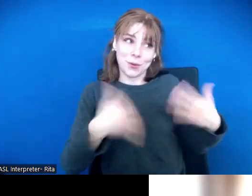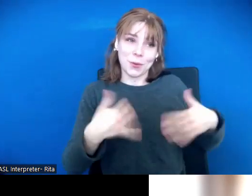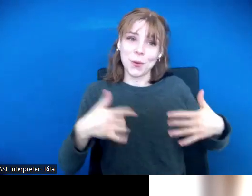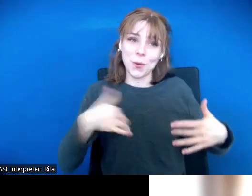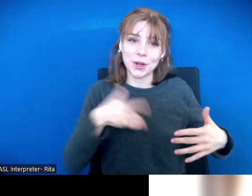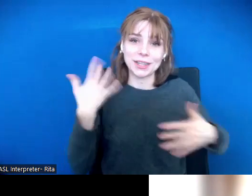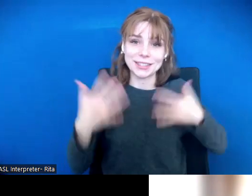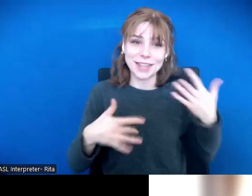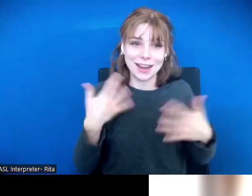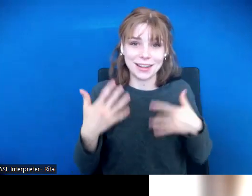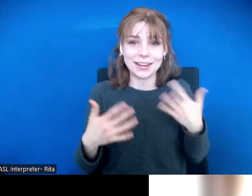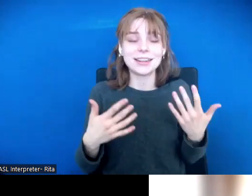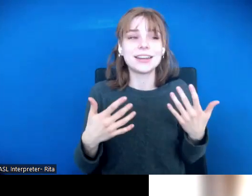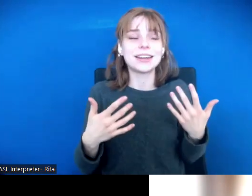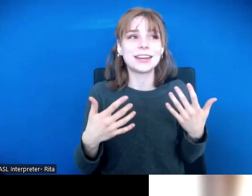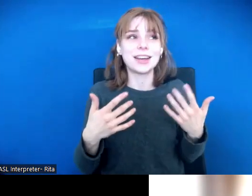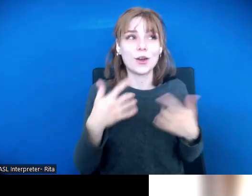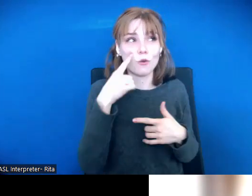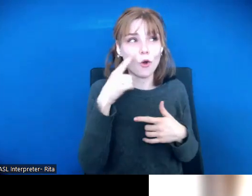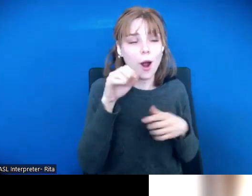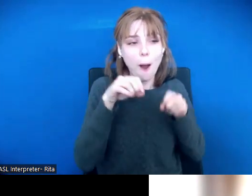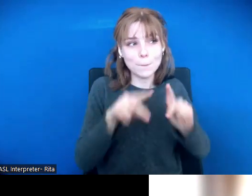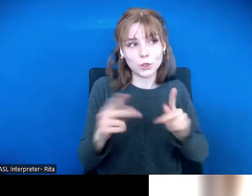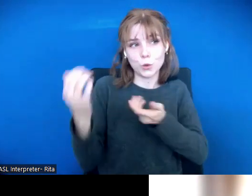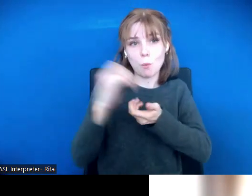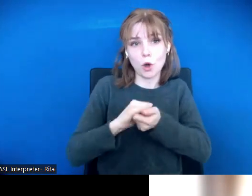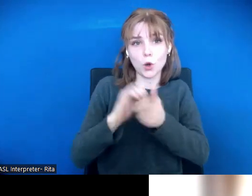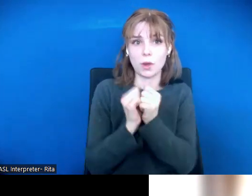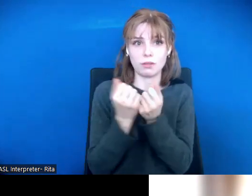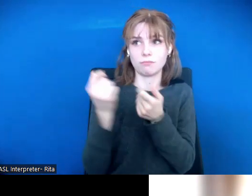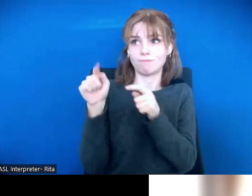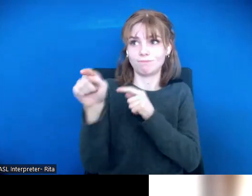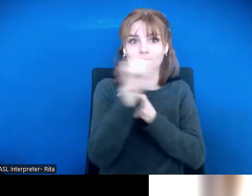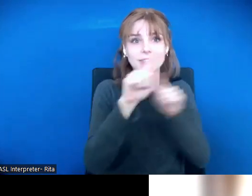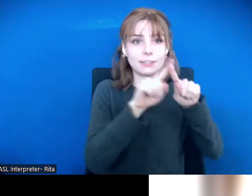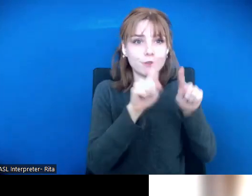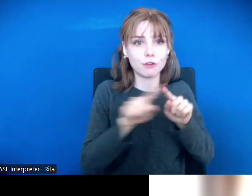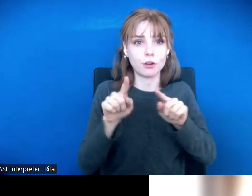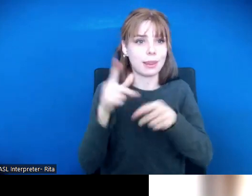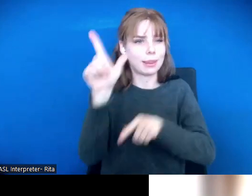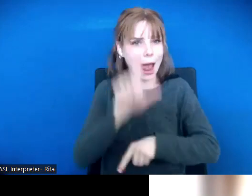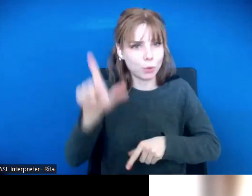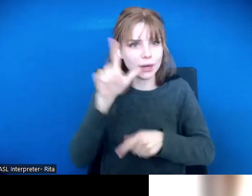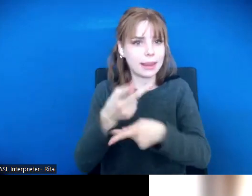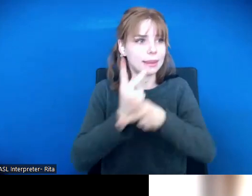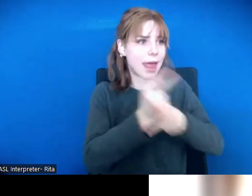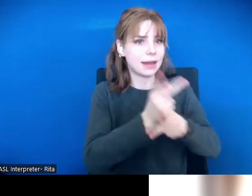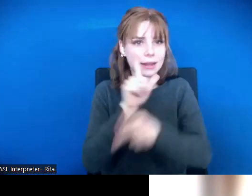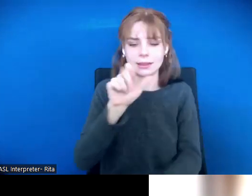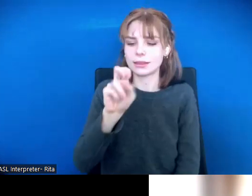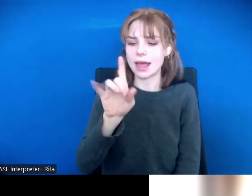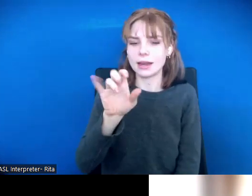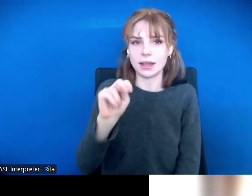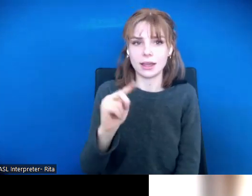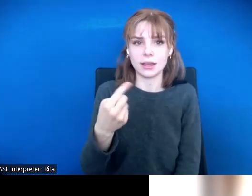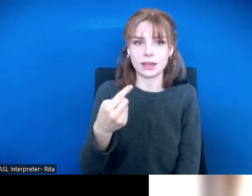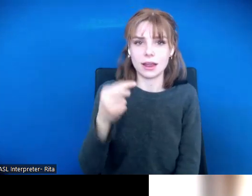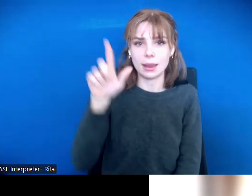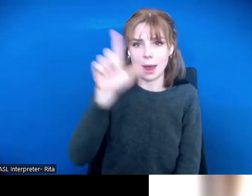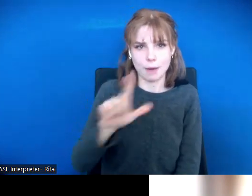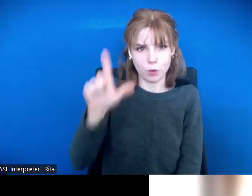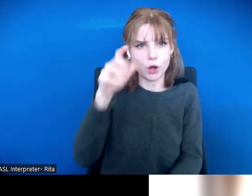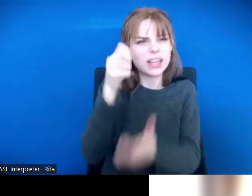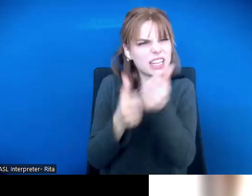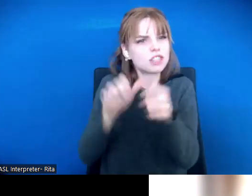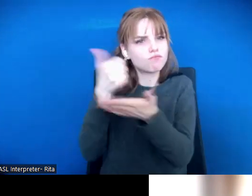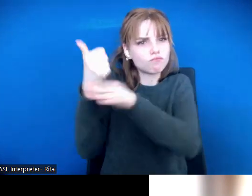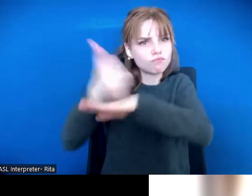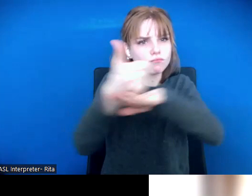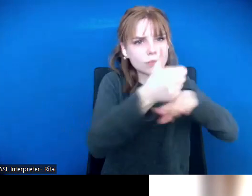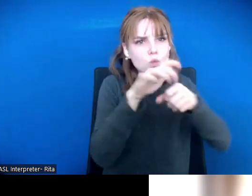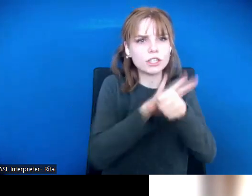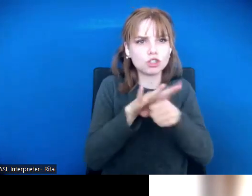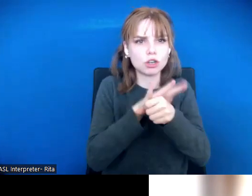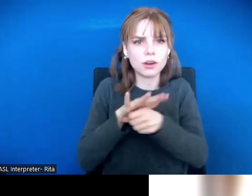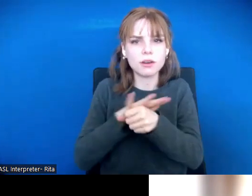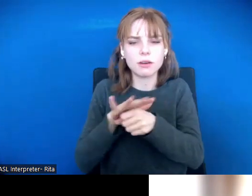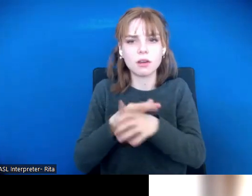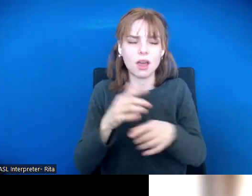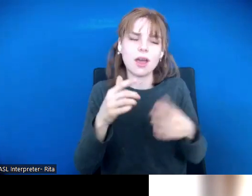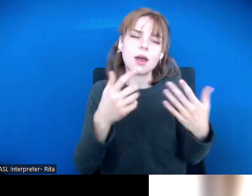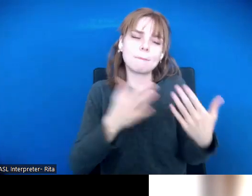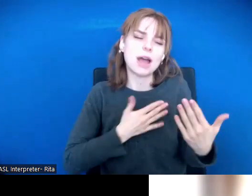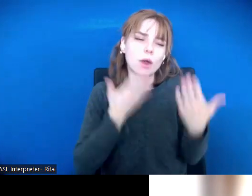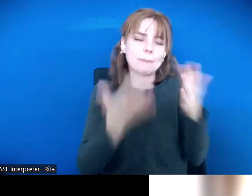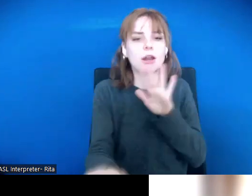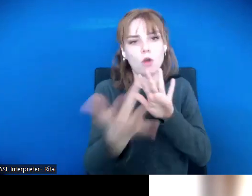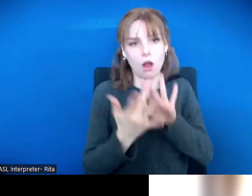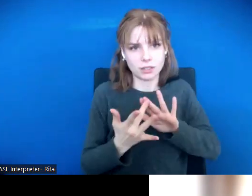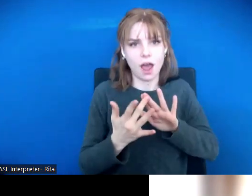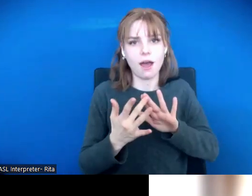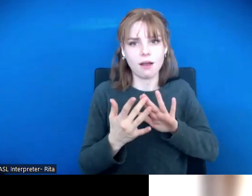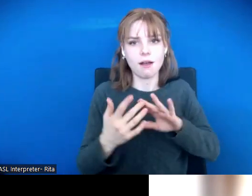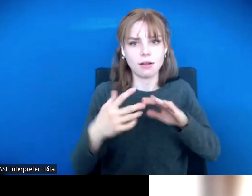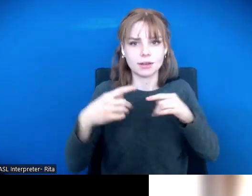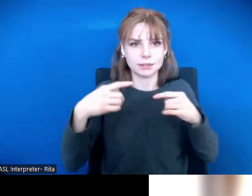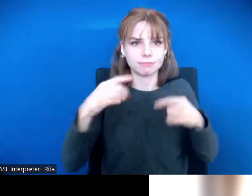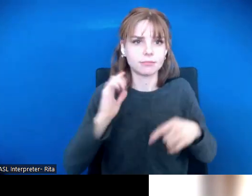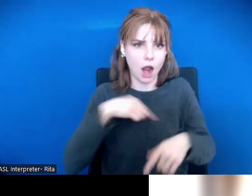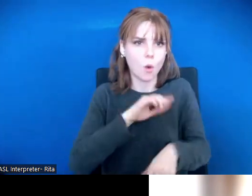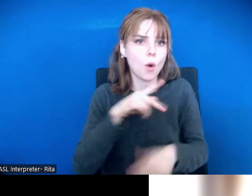What a wonderful program. Are there other programs that can help someone get AT or how does someone go about obtaining assistive technology if they are interested?